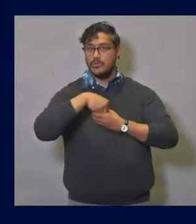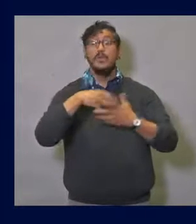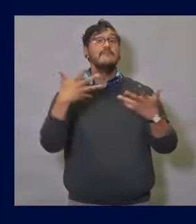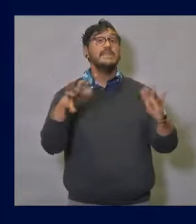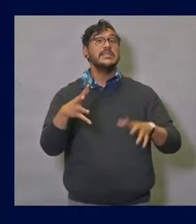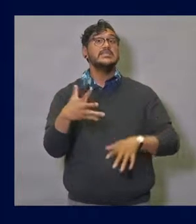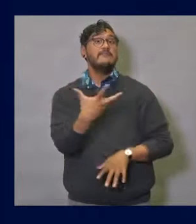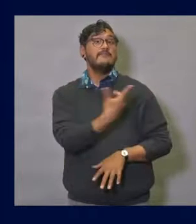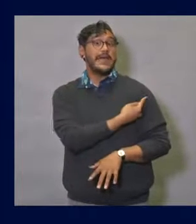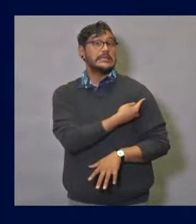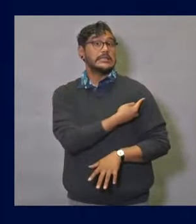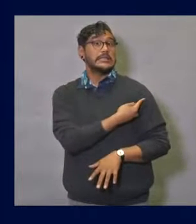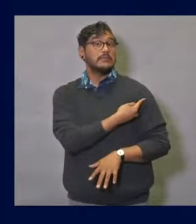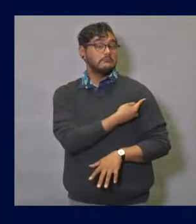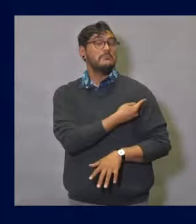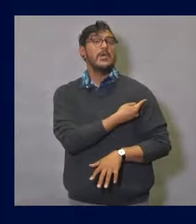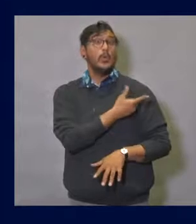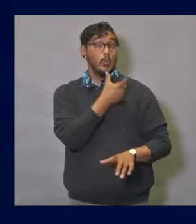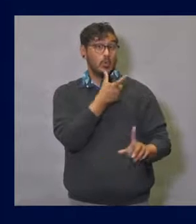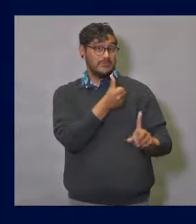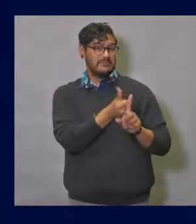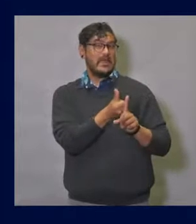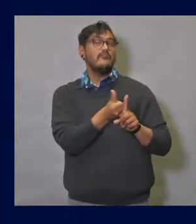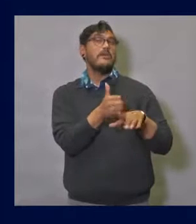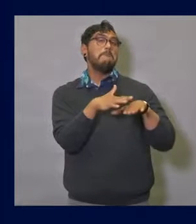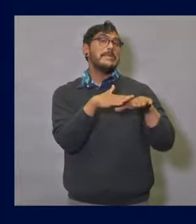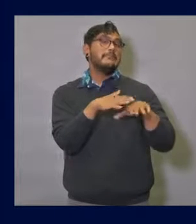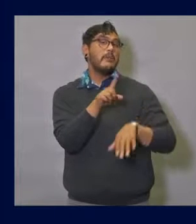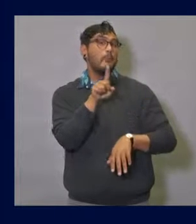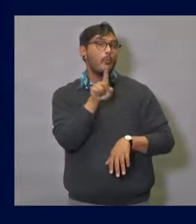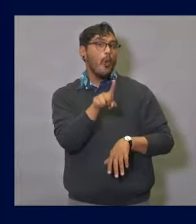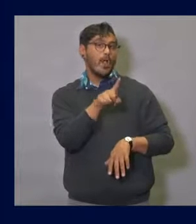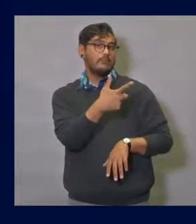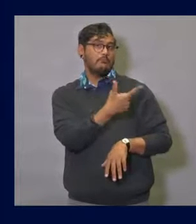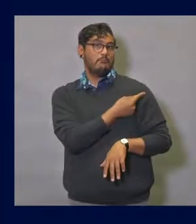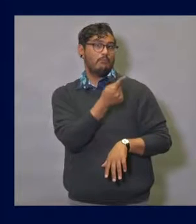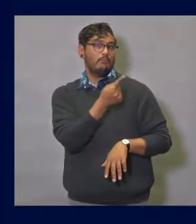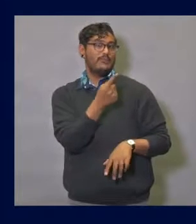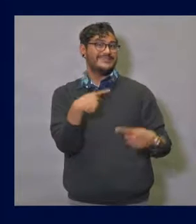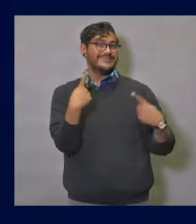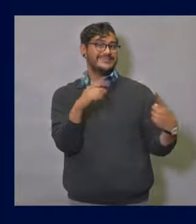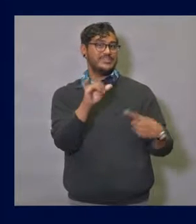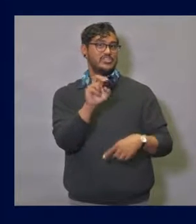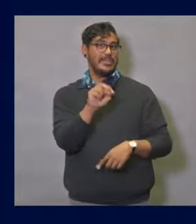DOES INCLUDE LONG BEACH AND